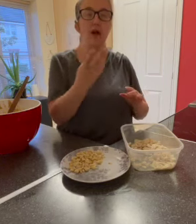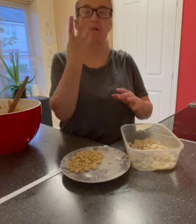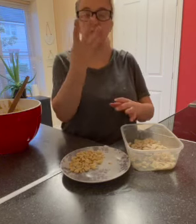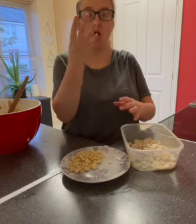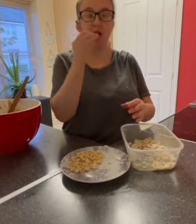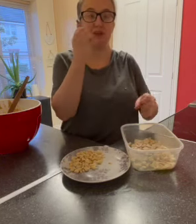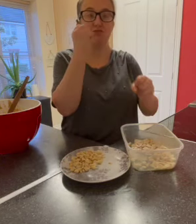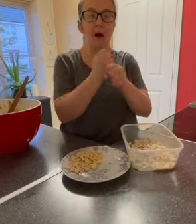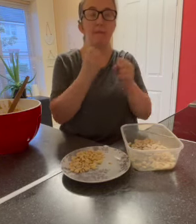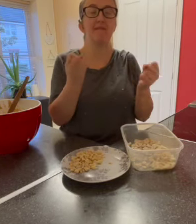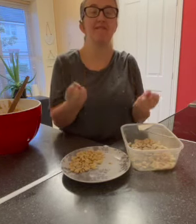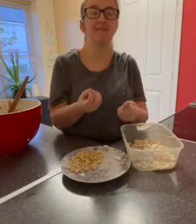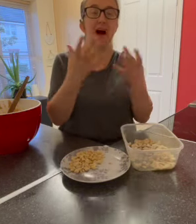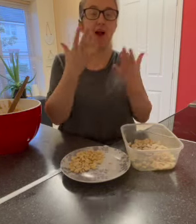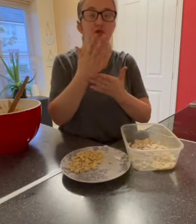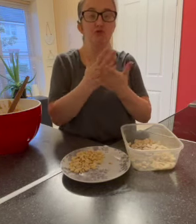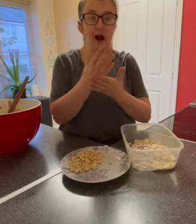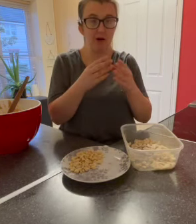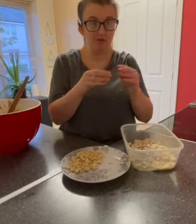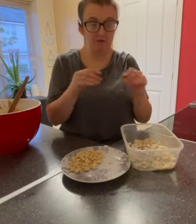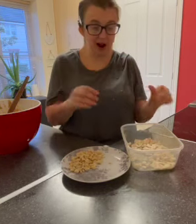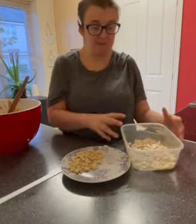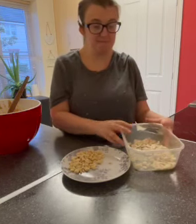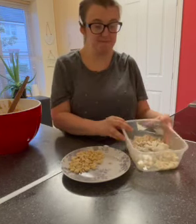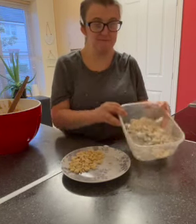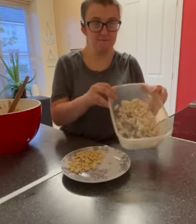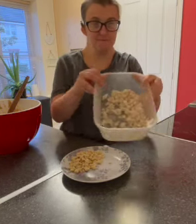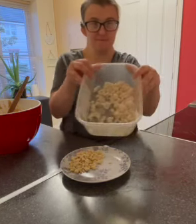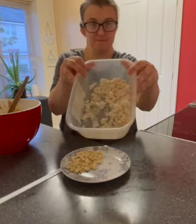40g of Fresh Bread Crumbs,